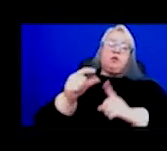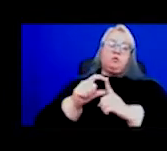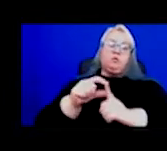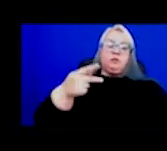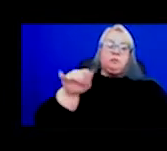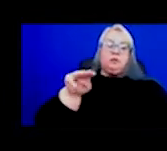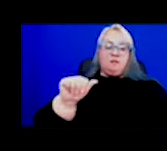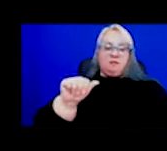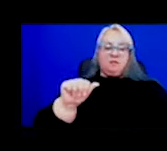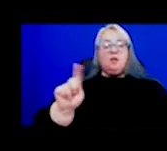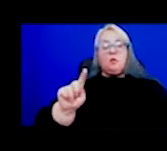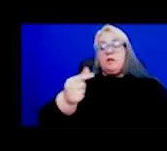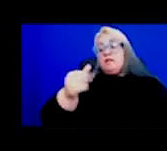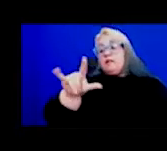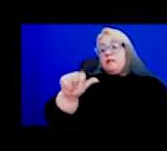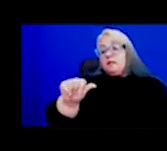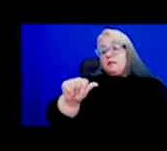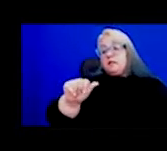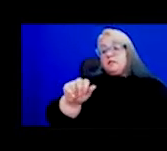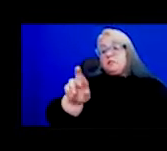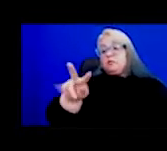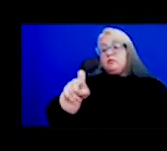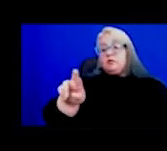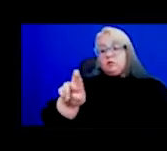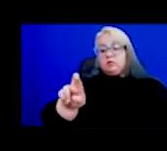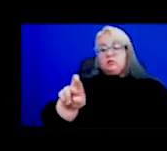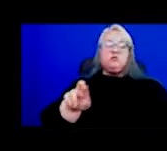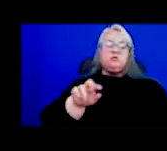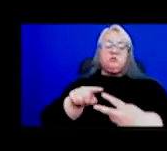got to know many of the traditional healers, from their healing traditions and it's just wonderful